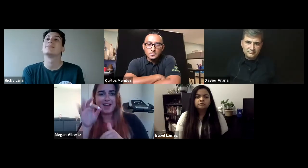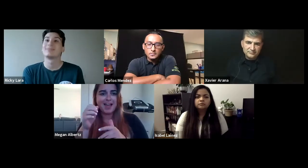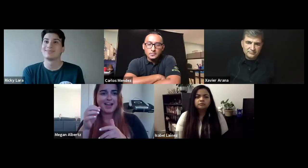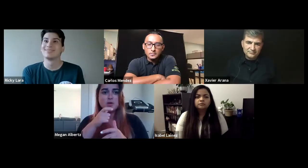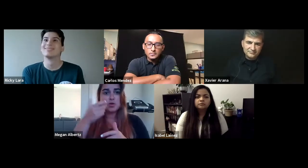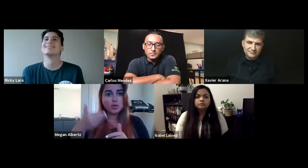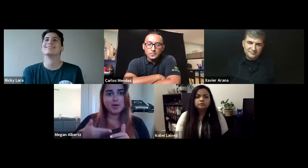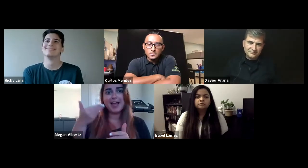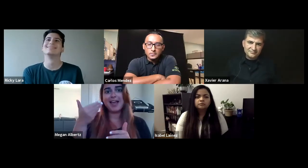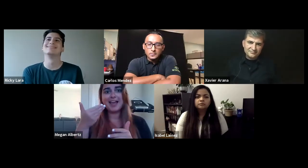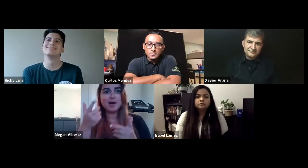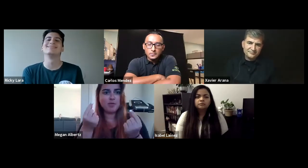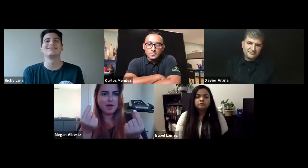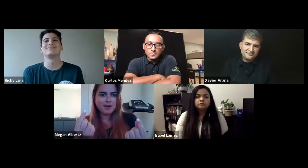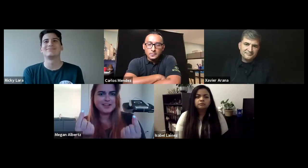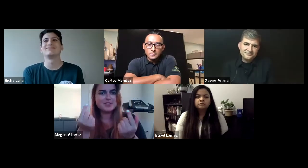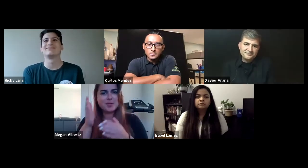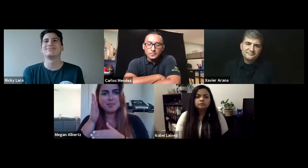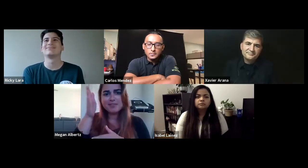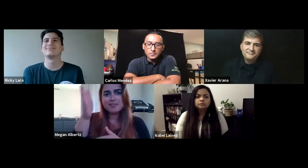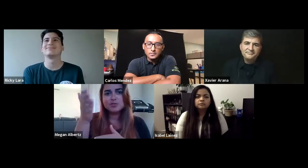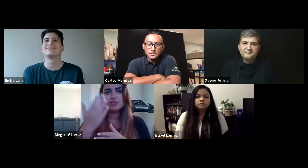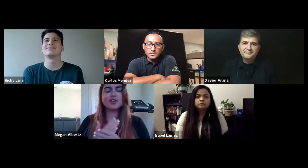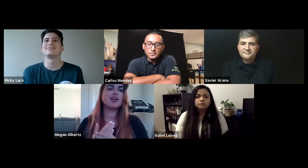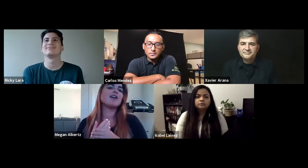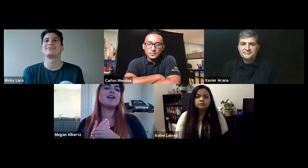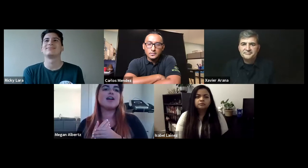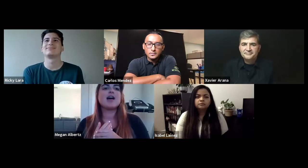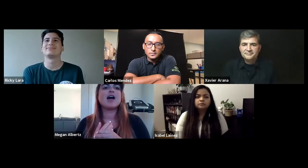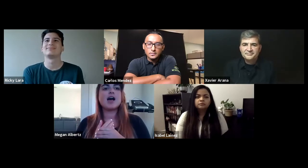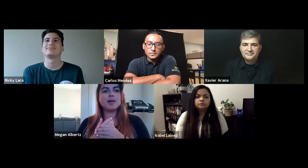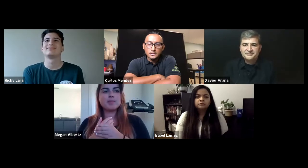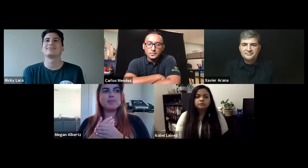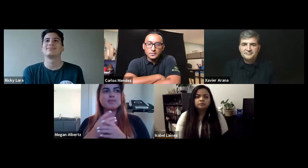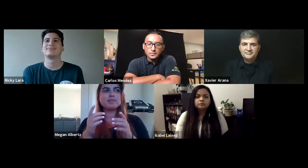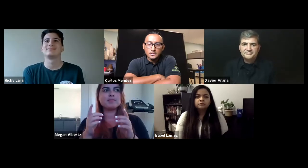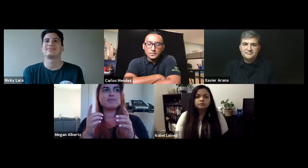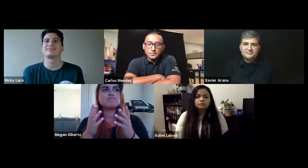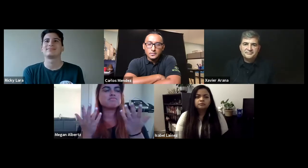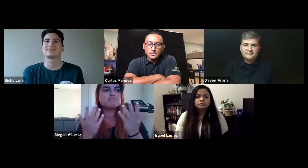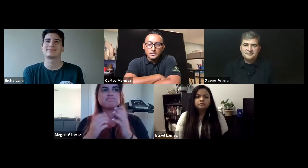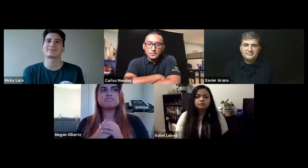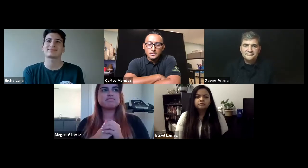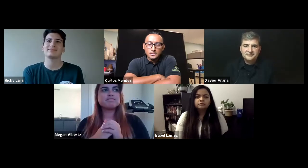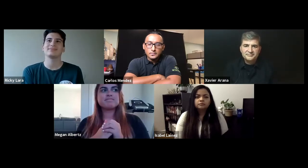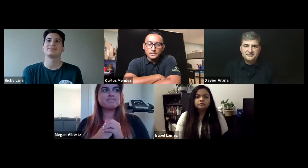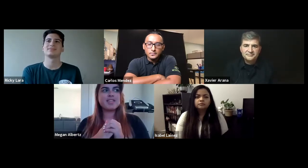and then, after five years, you know, I realized who I am and what I want to do for my future.